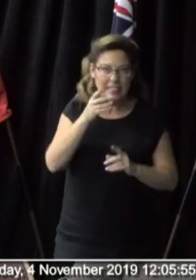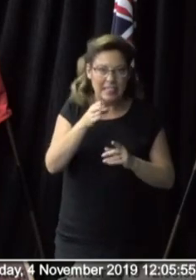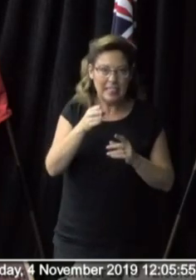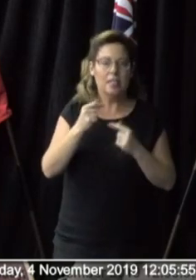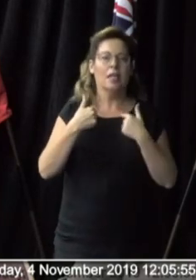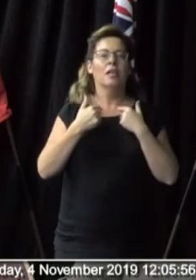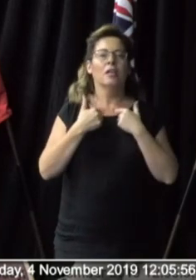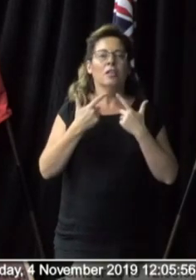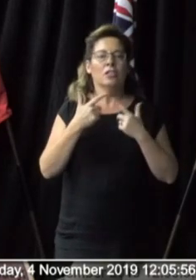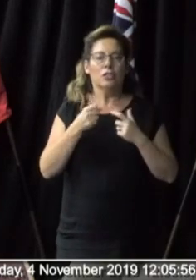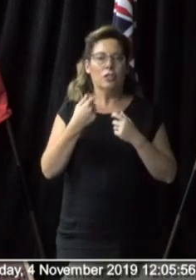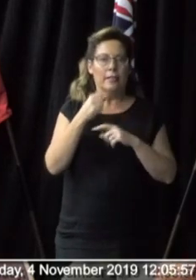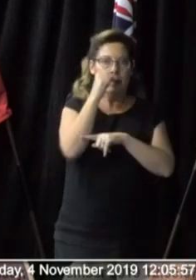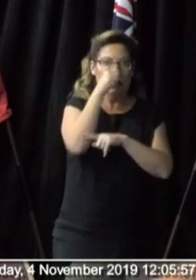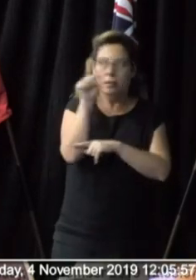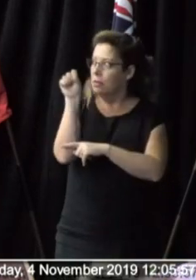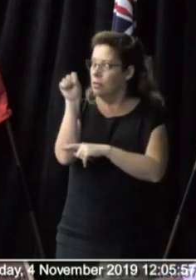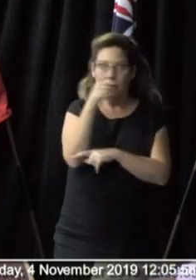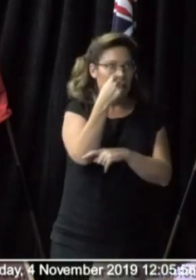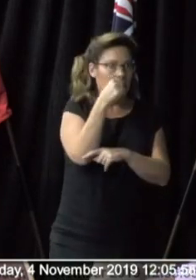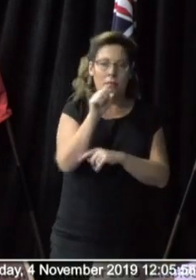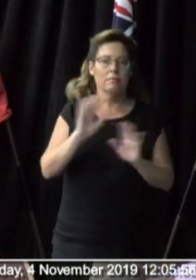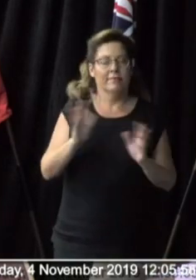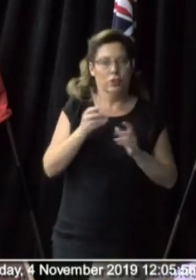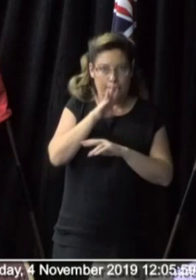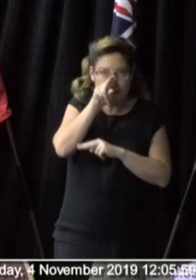because she’s very much focused on what’s either in front of her or below her.